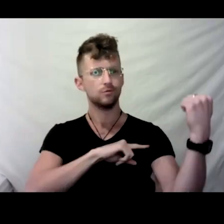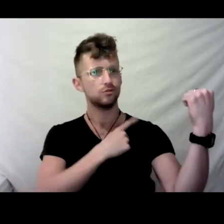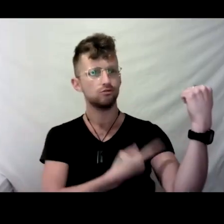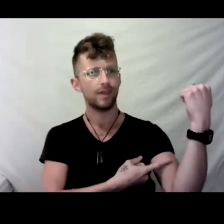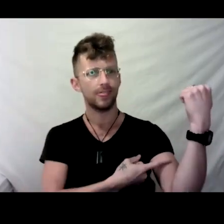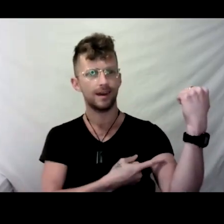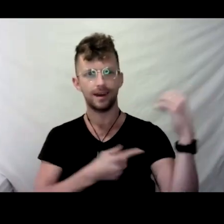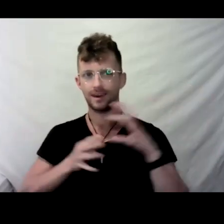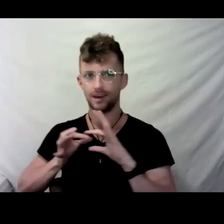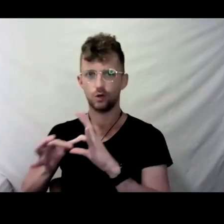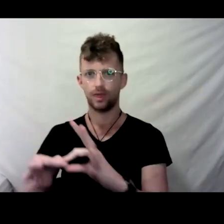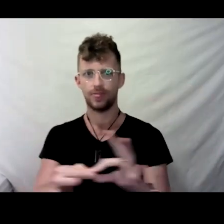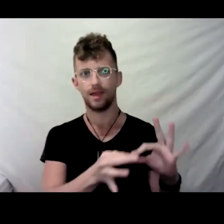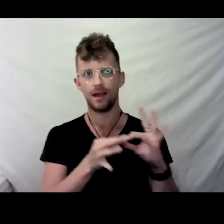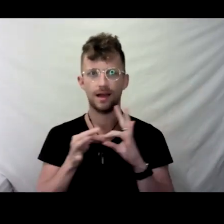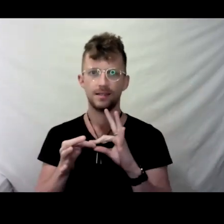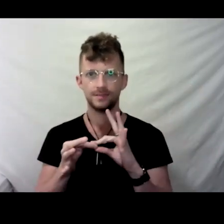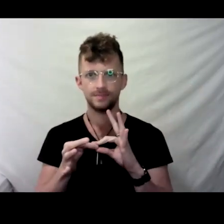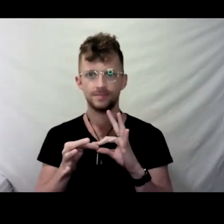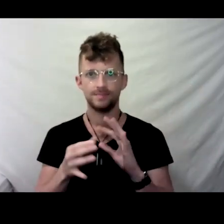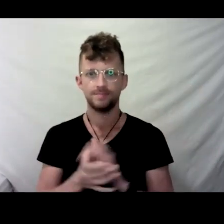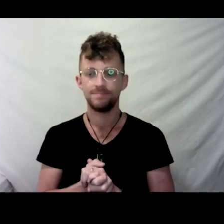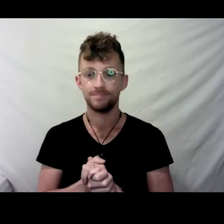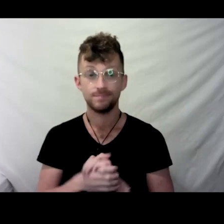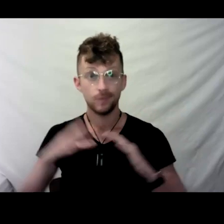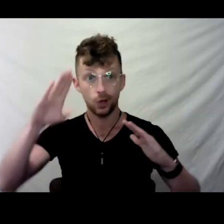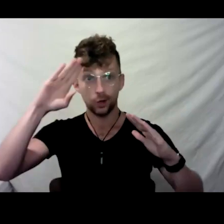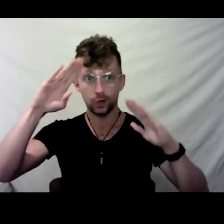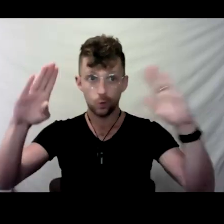Kia ora, as I said, I’m Prudence